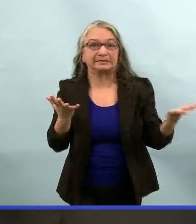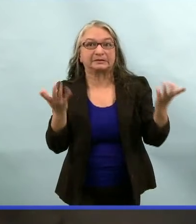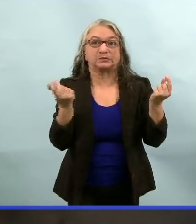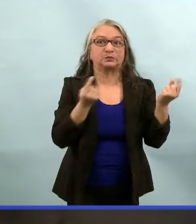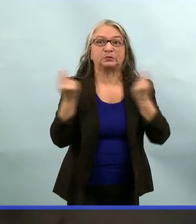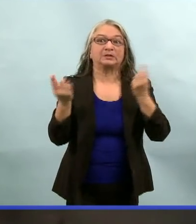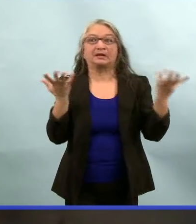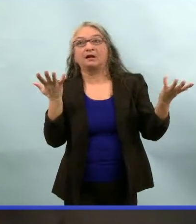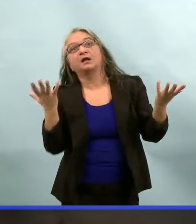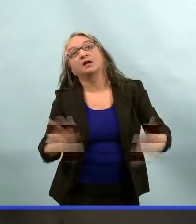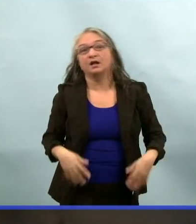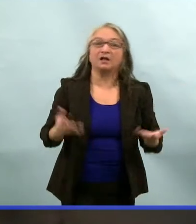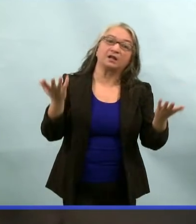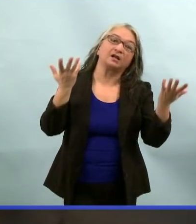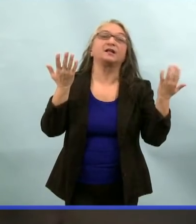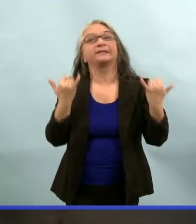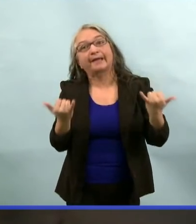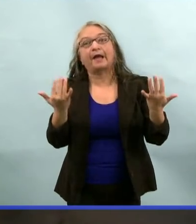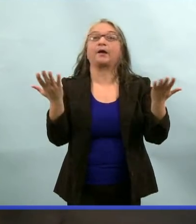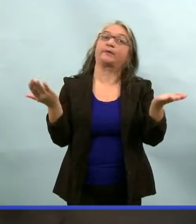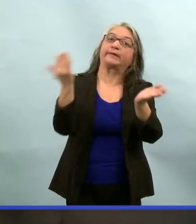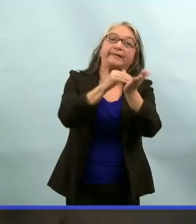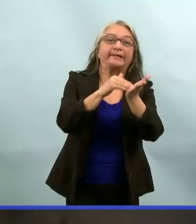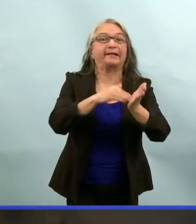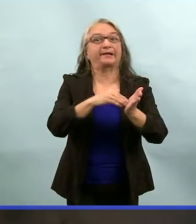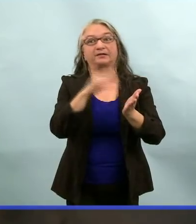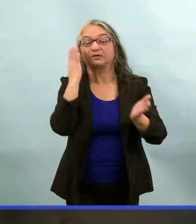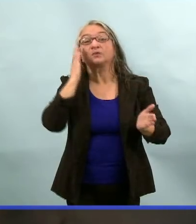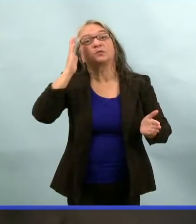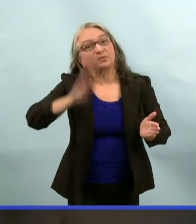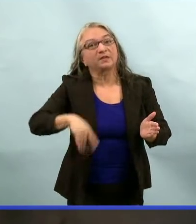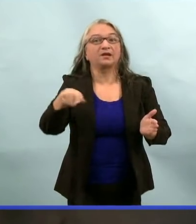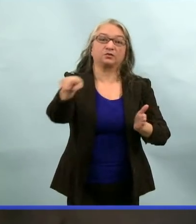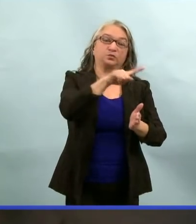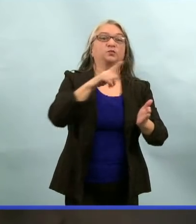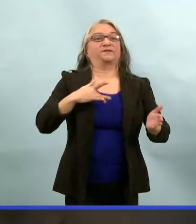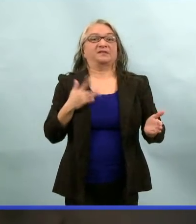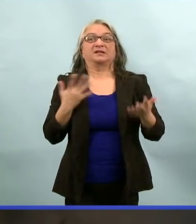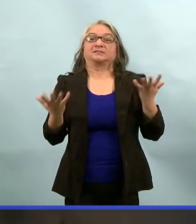foe in this fight is not what we wanted to hear and not what we wanted to hear ahead of a time of